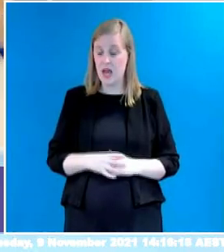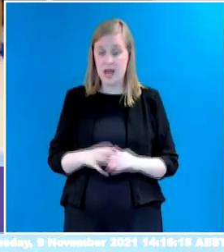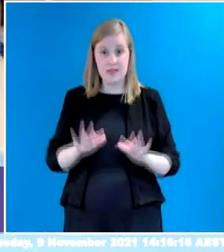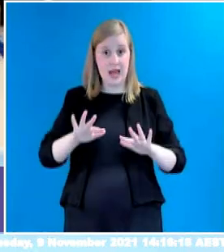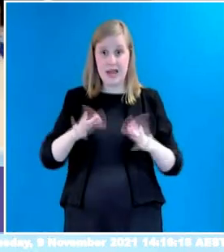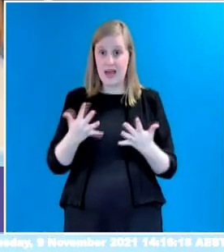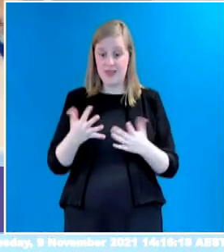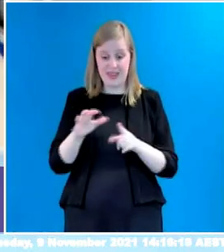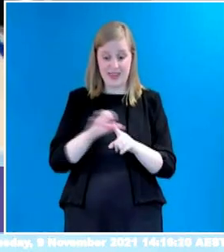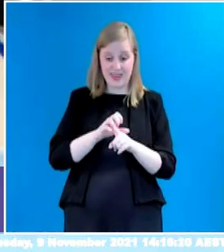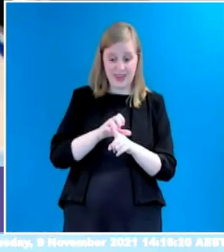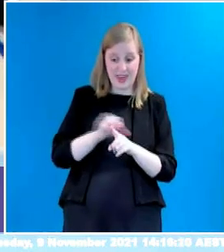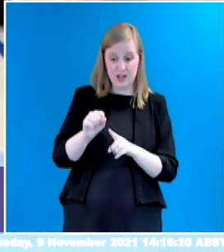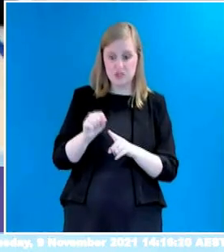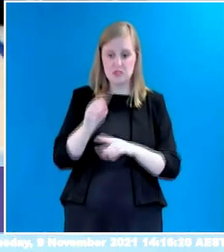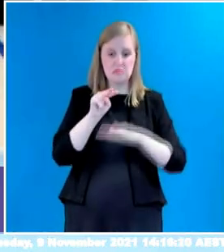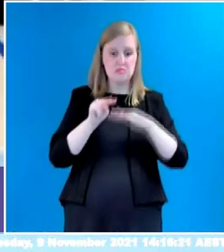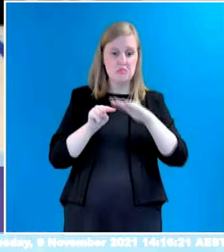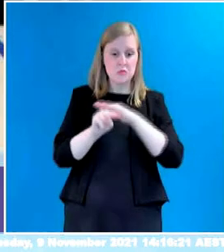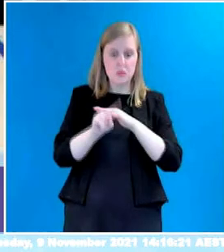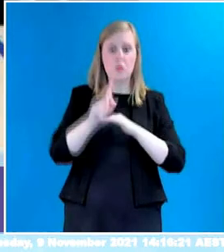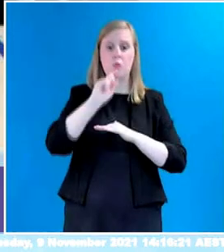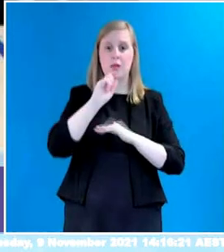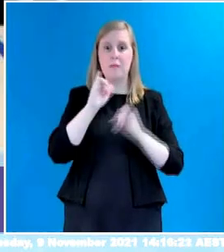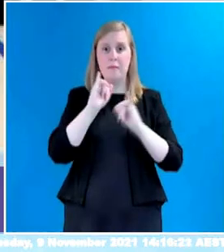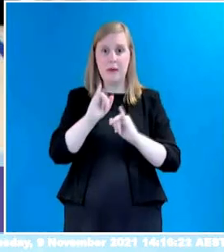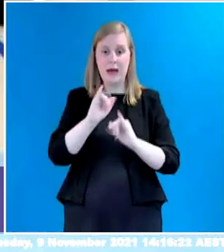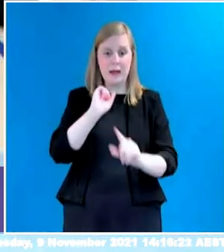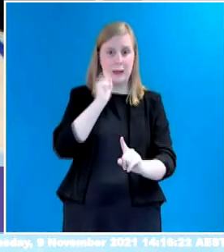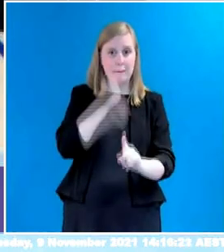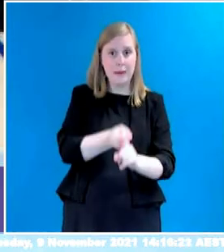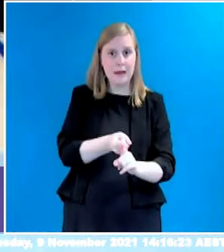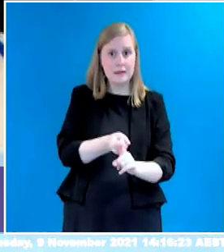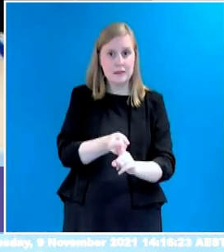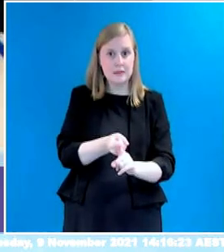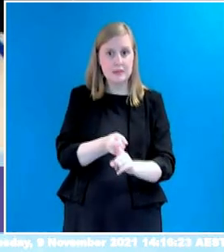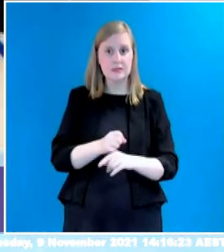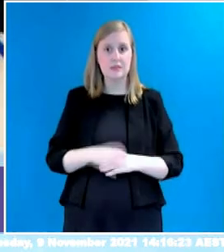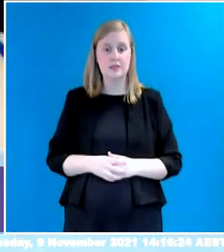Australia taking the step of ratifying the CRPD; is that right?